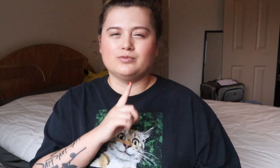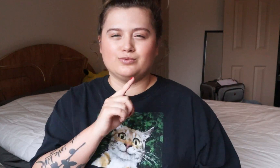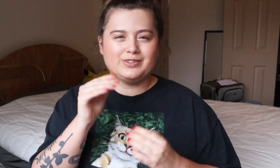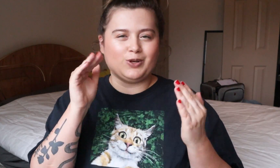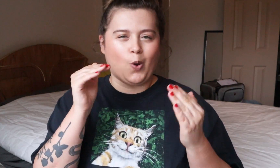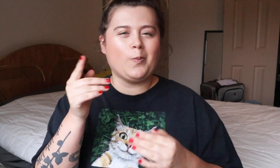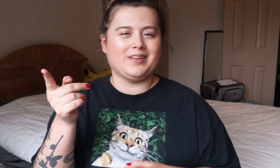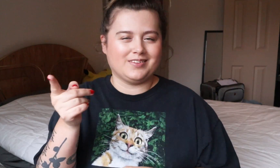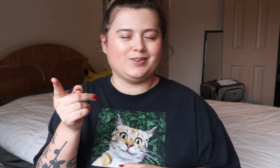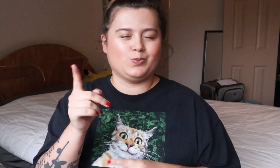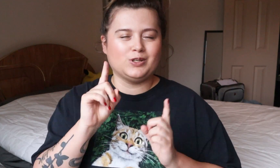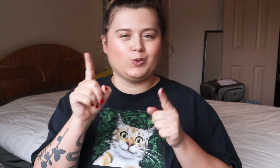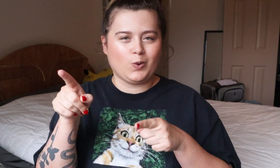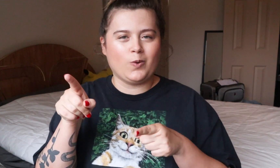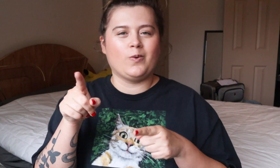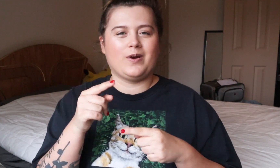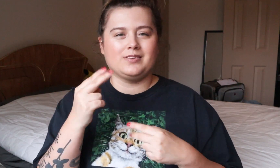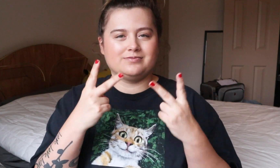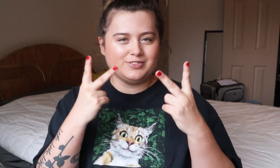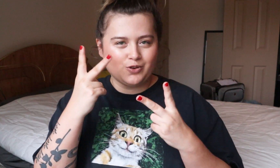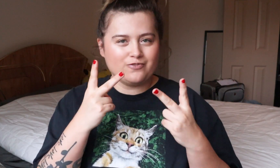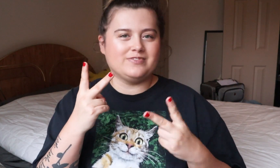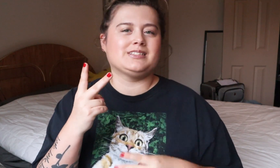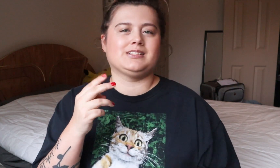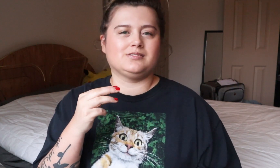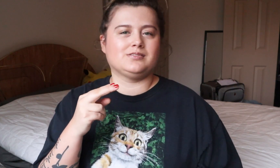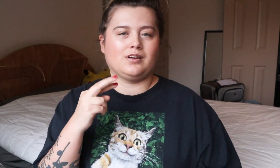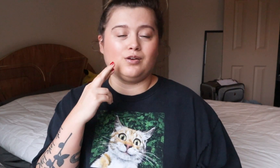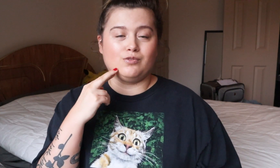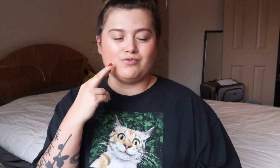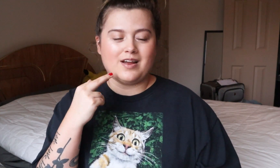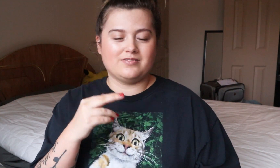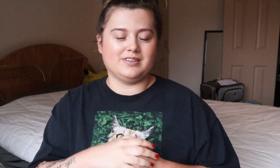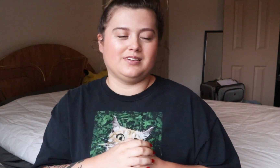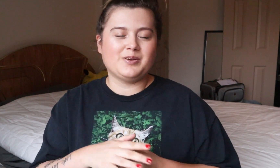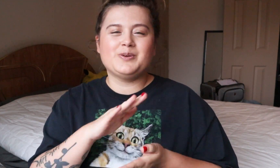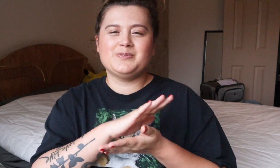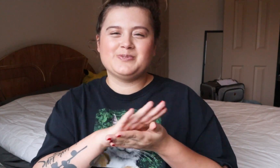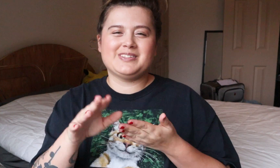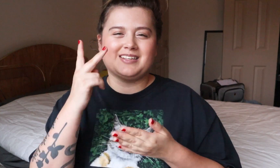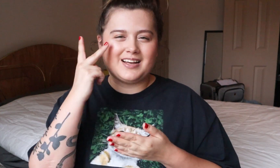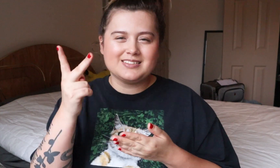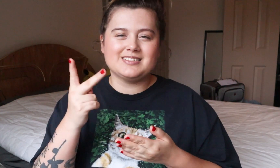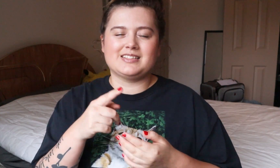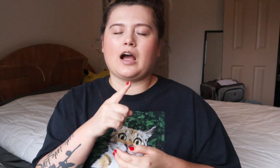I really hoped that he would visit Raven. It was nice to see.